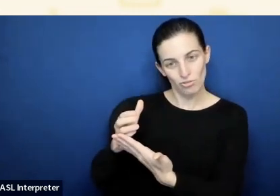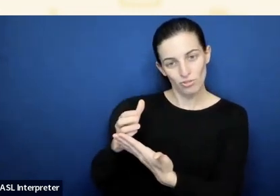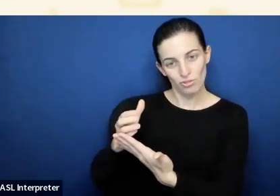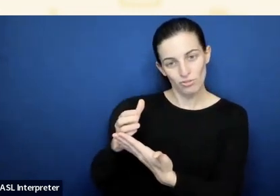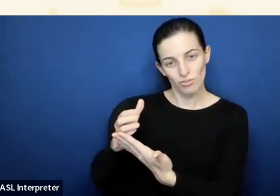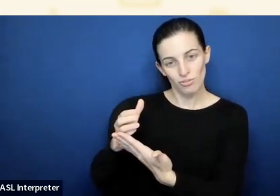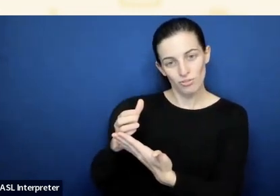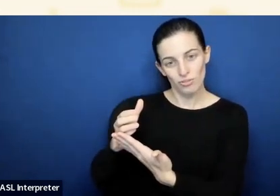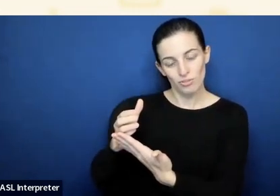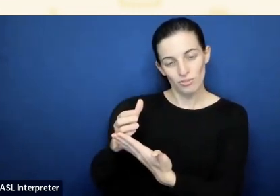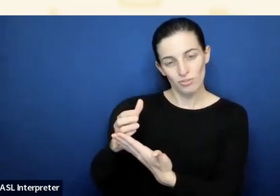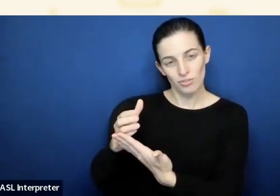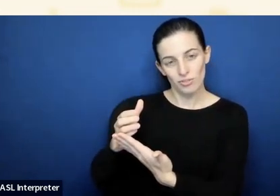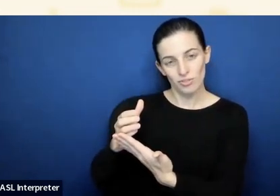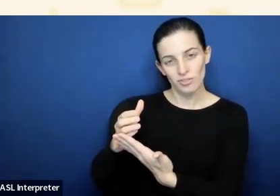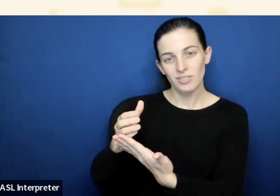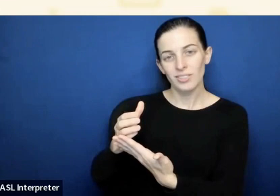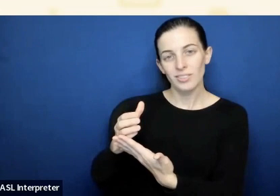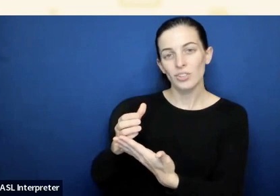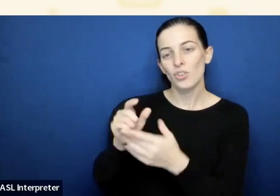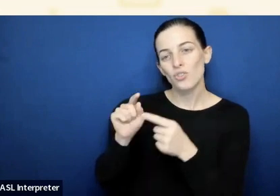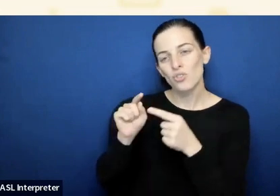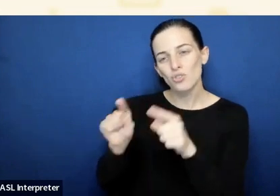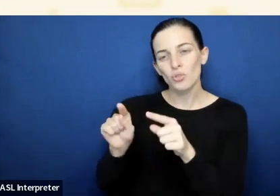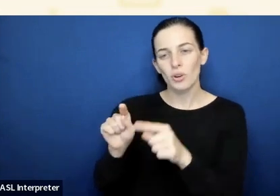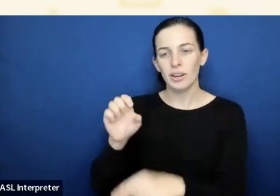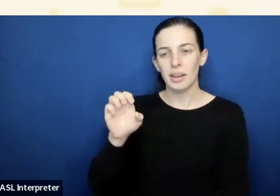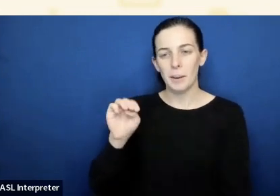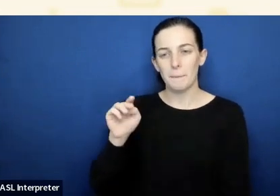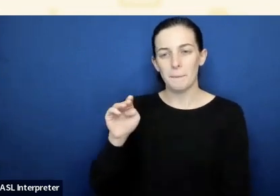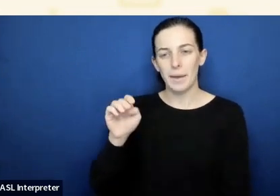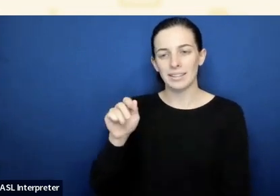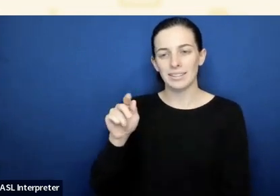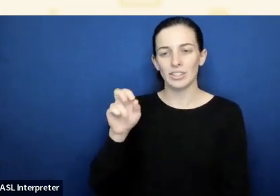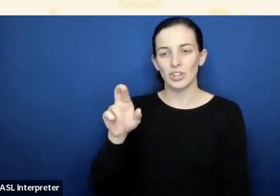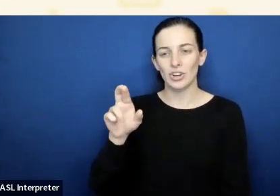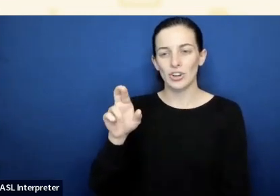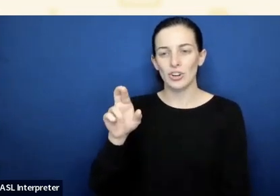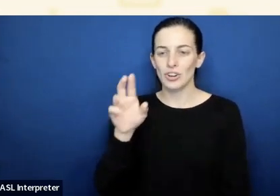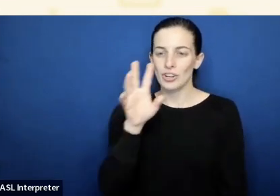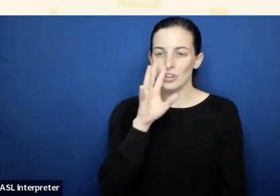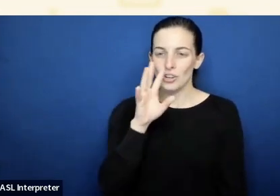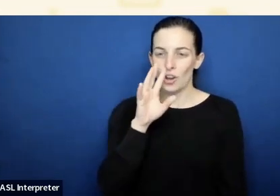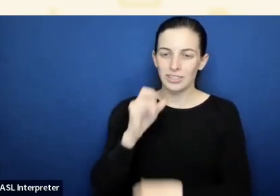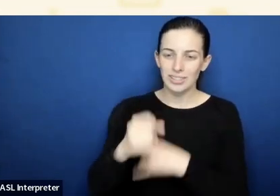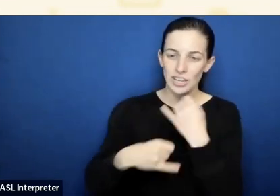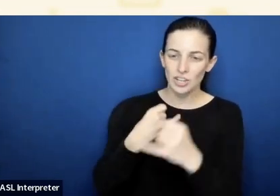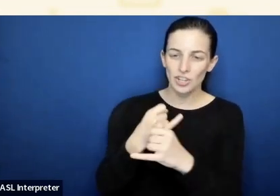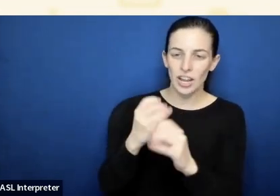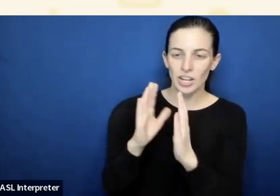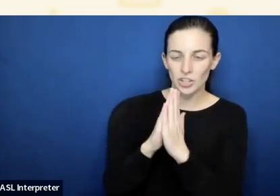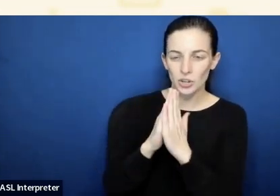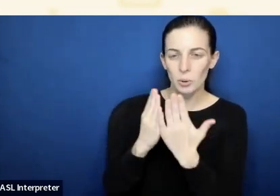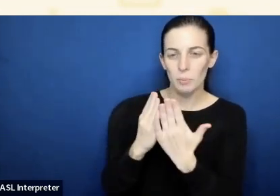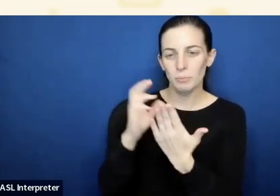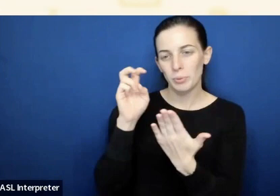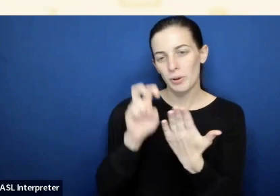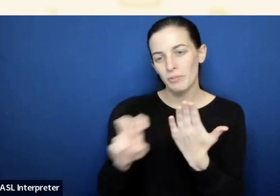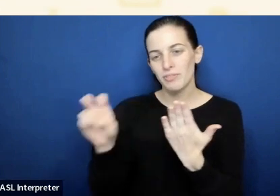This was taken during the Ambassador Talk on the International Book Fair in Frankfurt, Germany back in 2010.